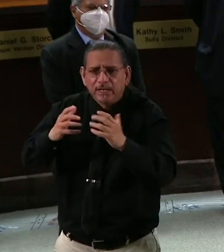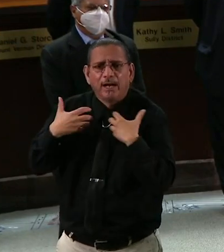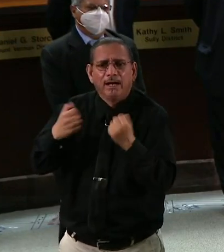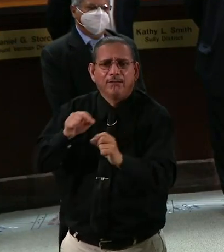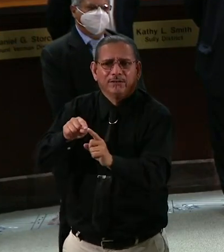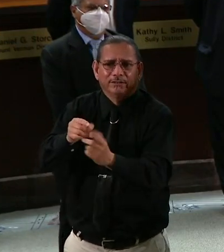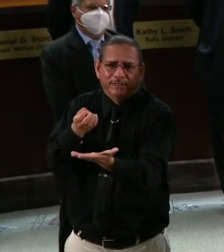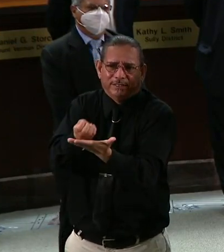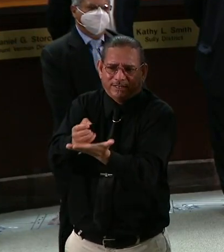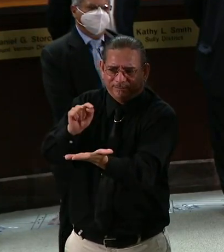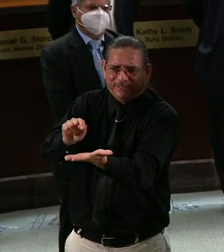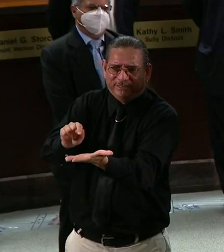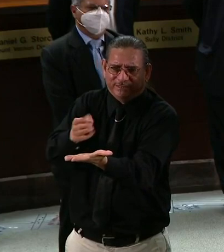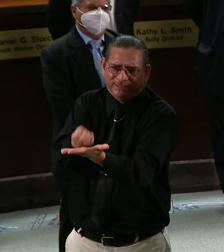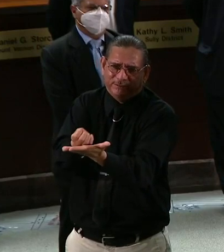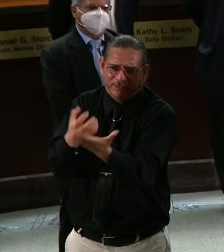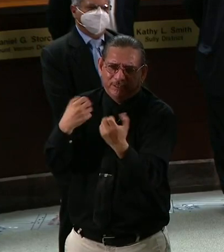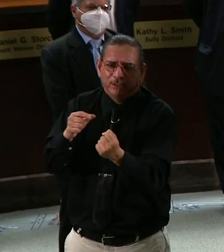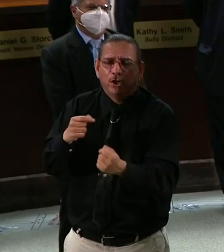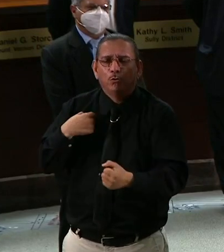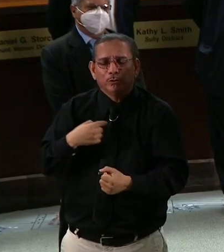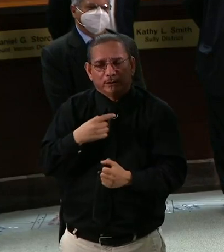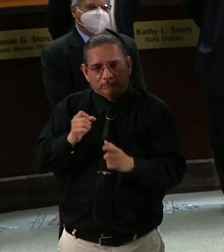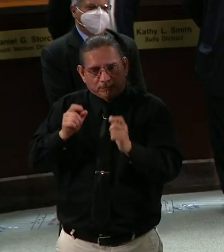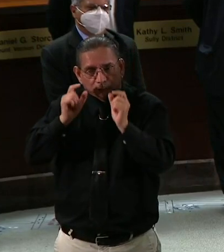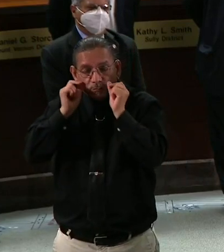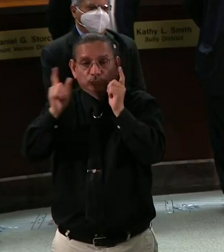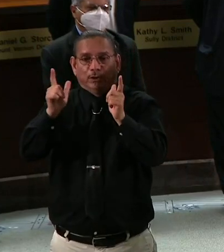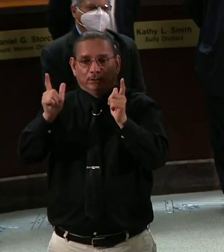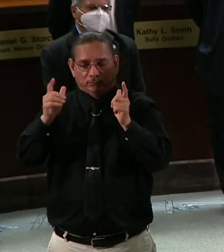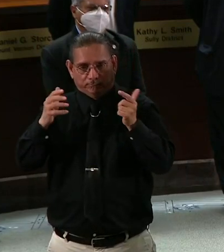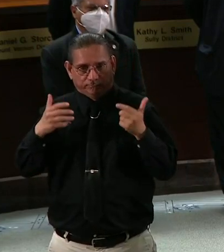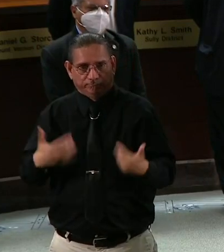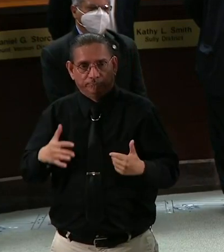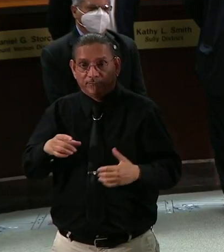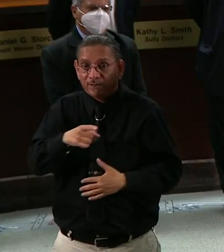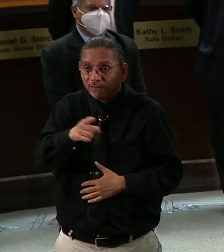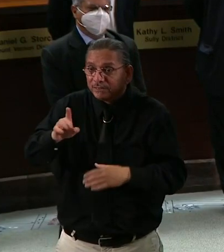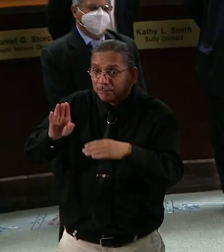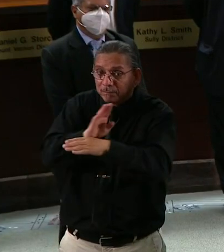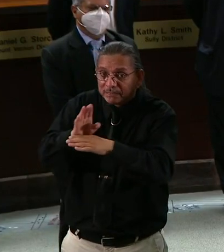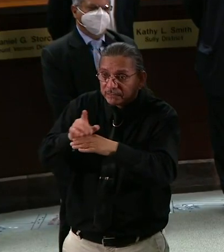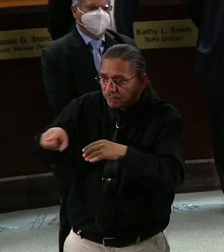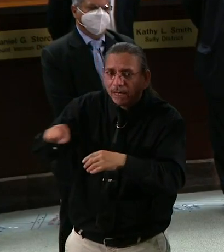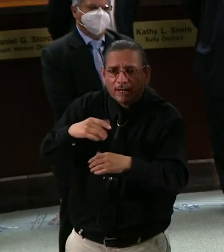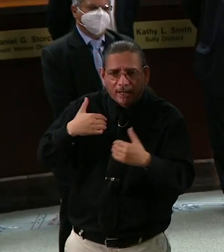AND GET PEOPLE BACK TO WORK BUT WE CONTINUE I HAVEN'T BEEN THIS